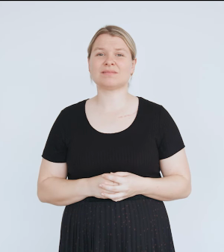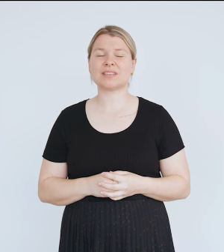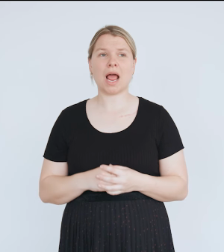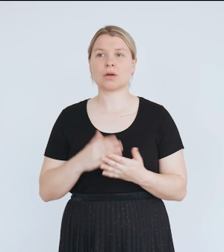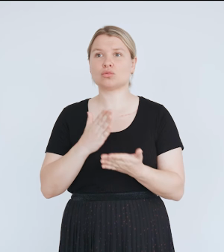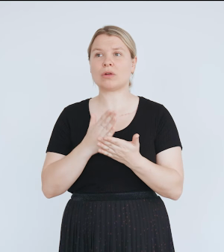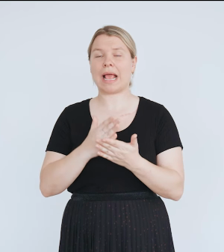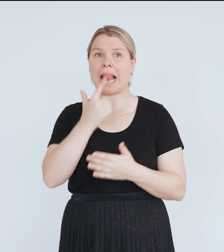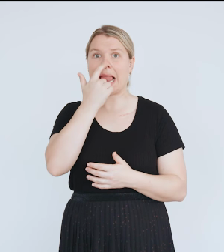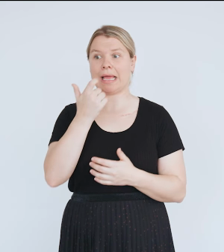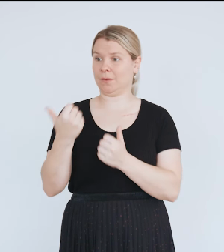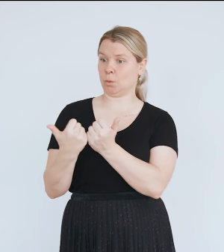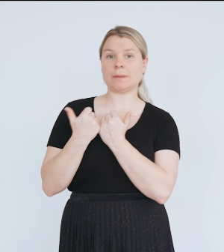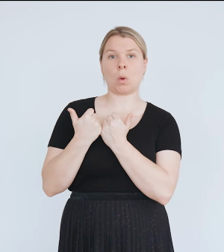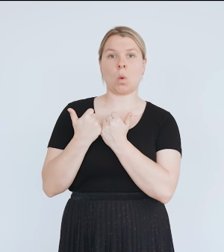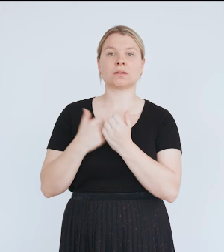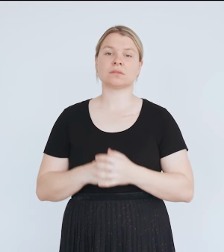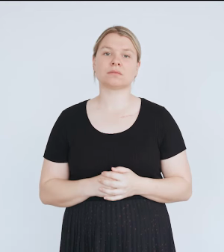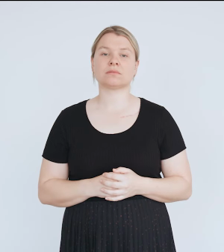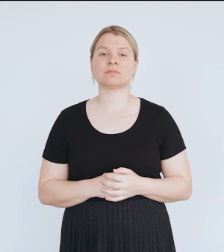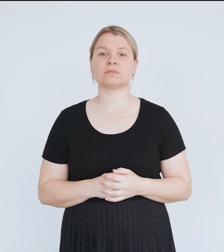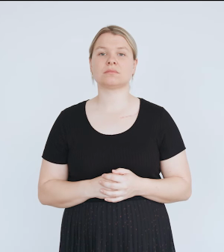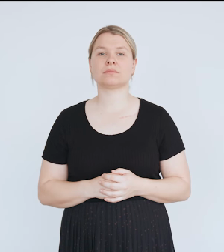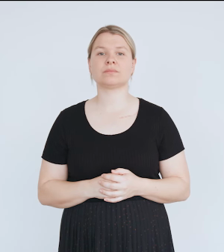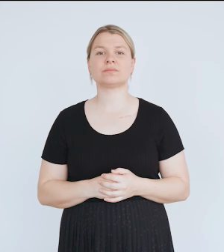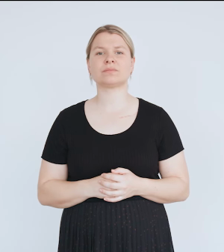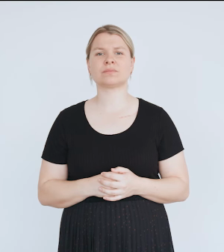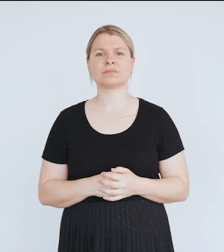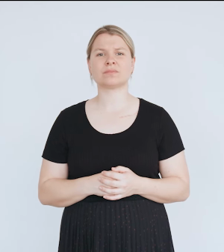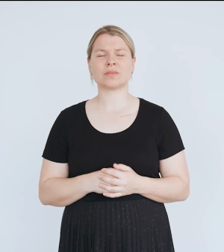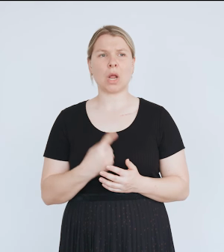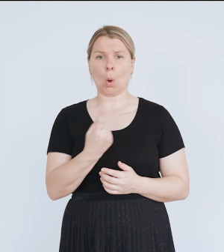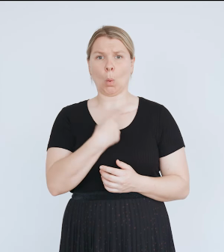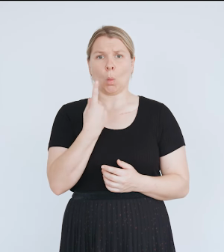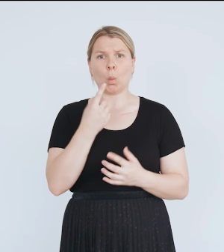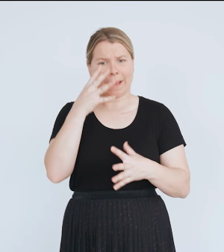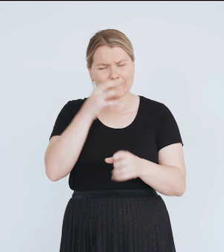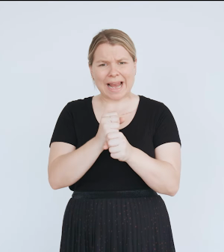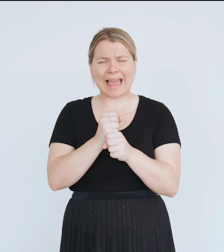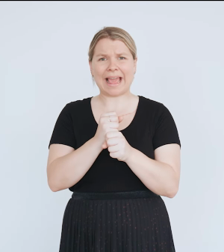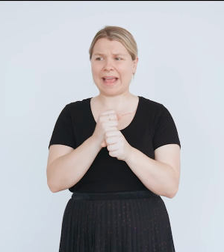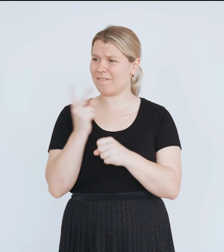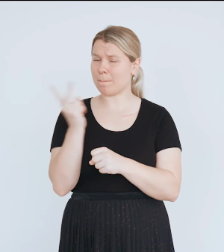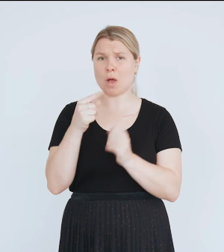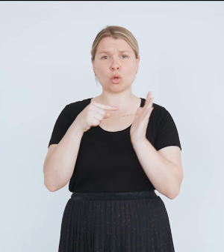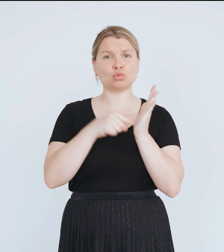And I mean, we're lucky to get that support. We believe in what Troy and Amanda are passionate about